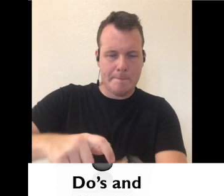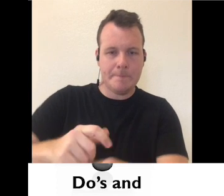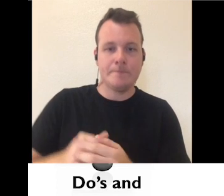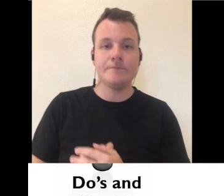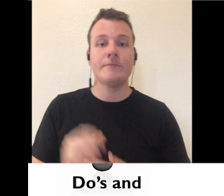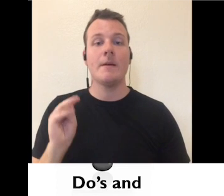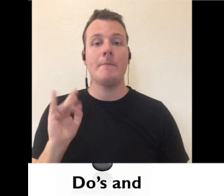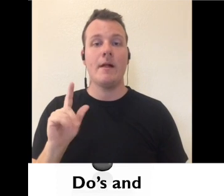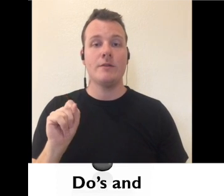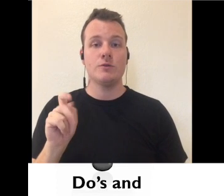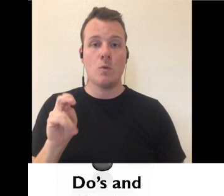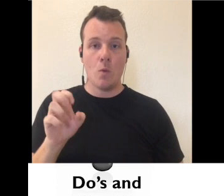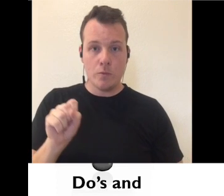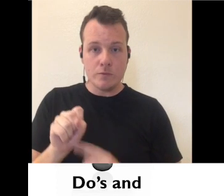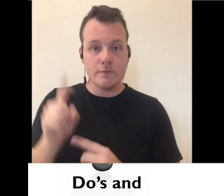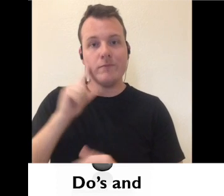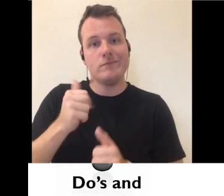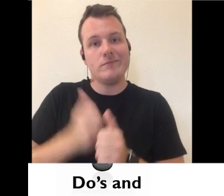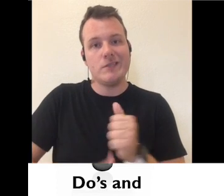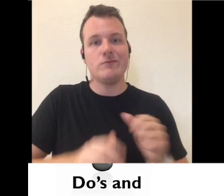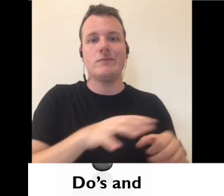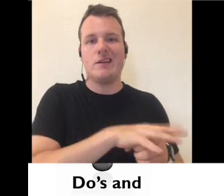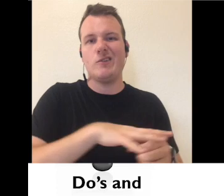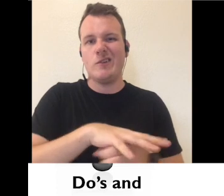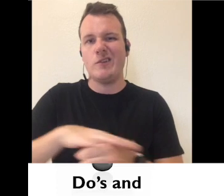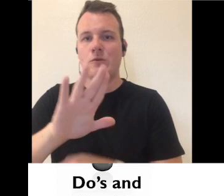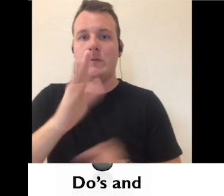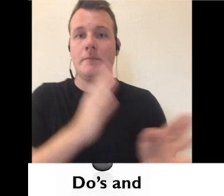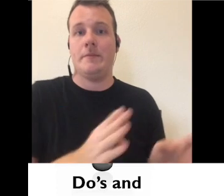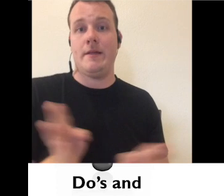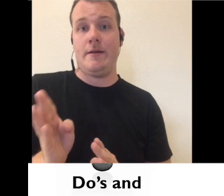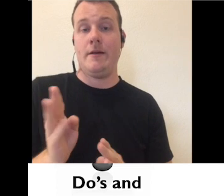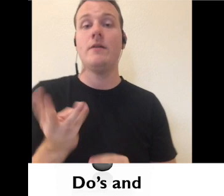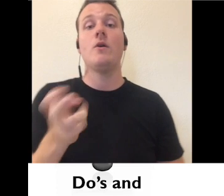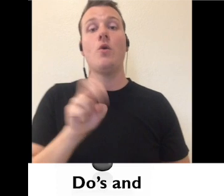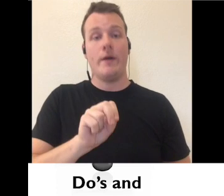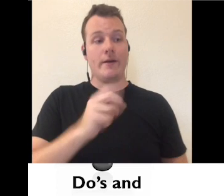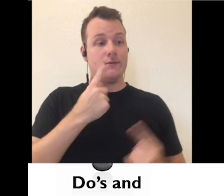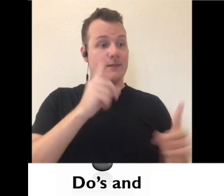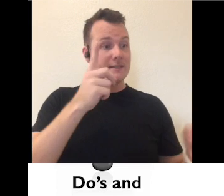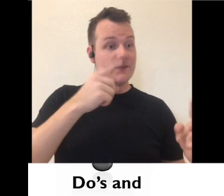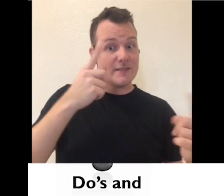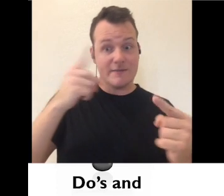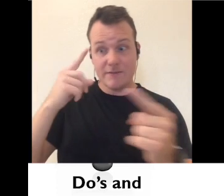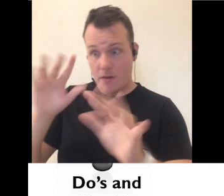milestones for each individual area of your plan, and once achieved then what